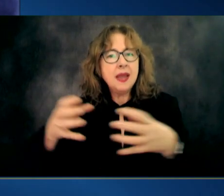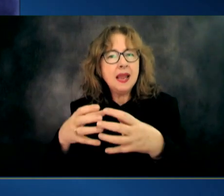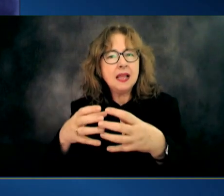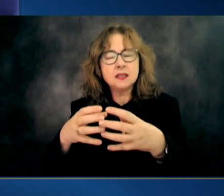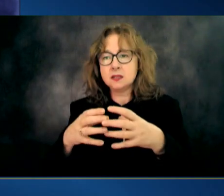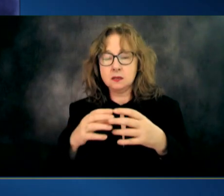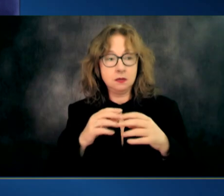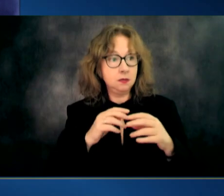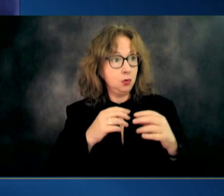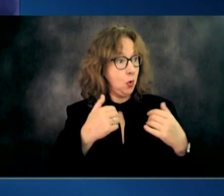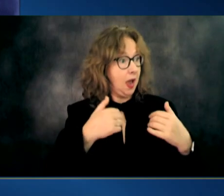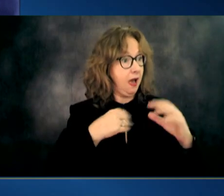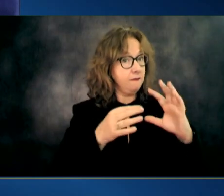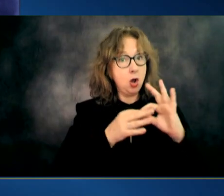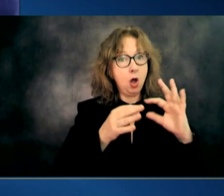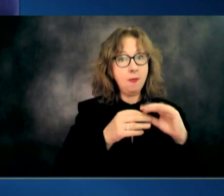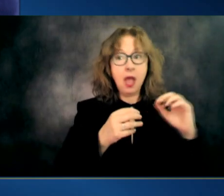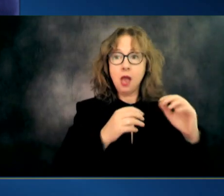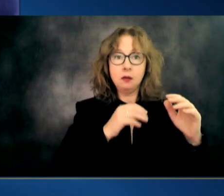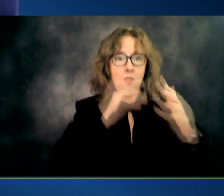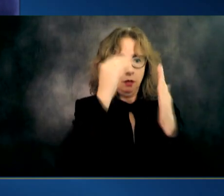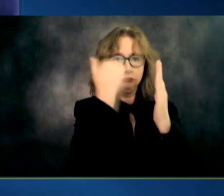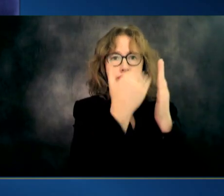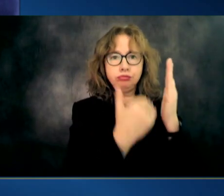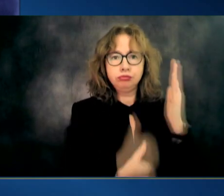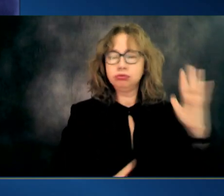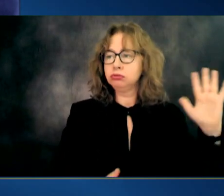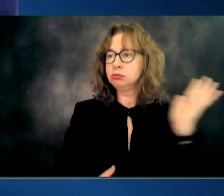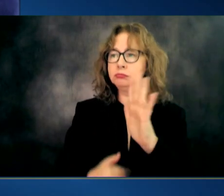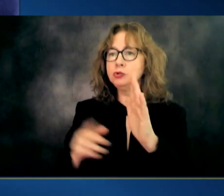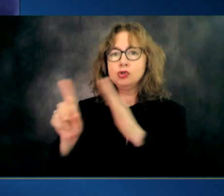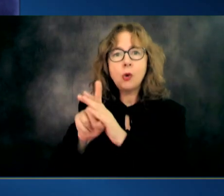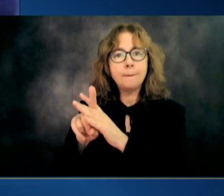has a certain amount of time. The CGT model doesn't make it a requirement for community